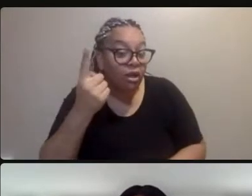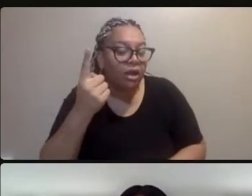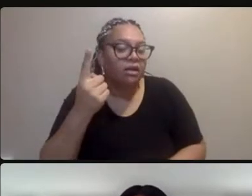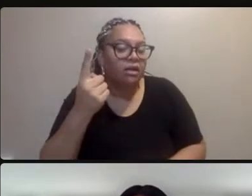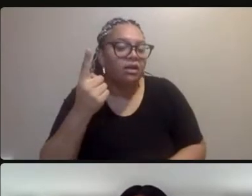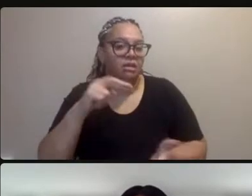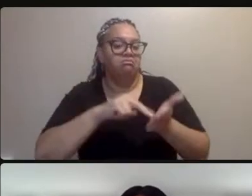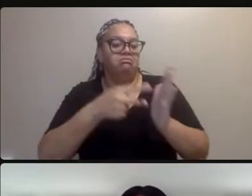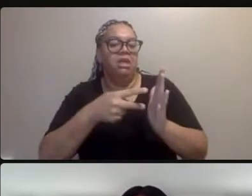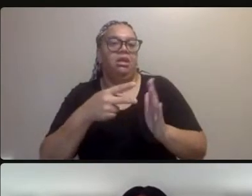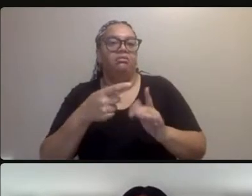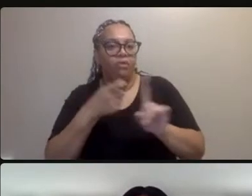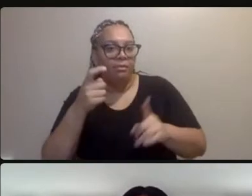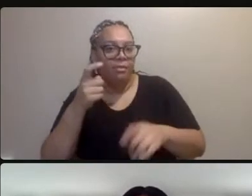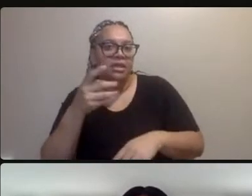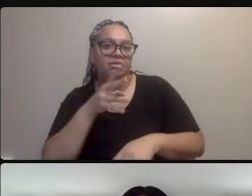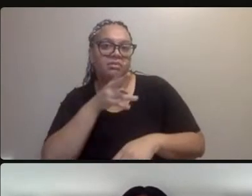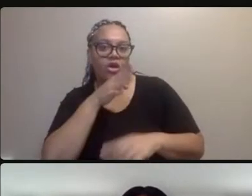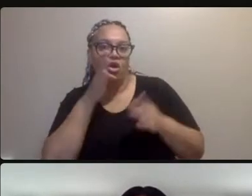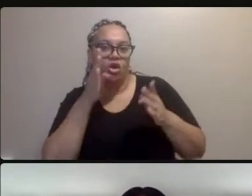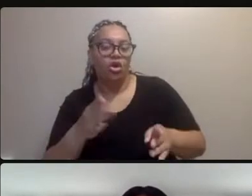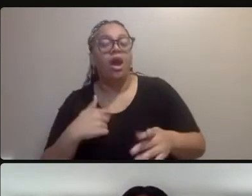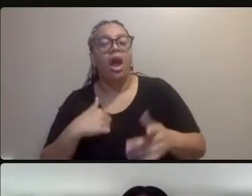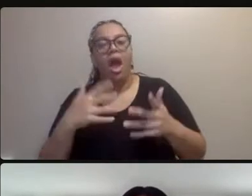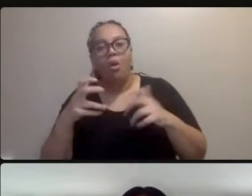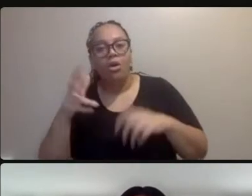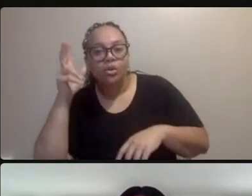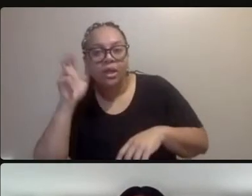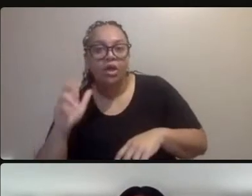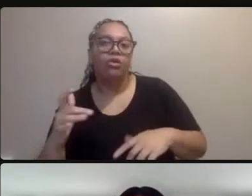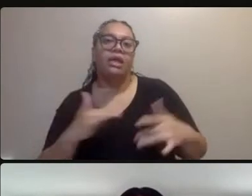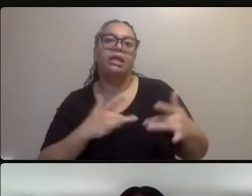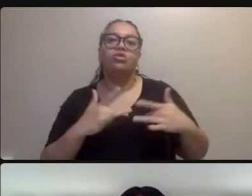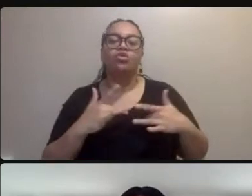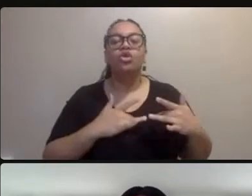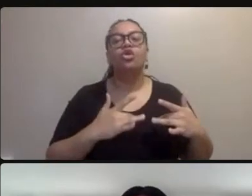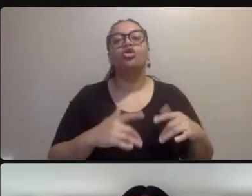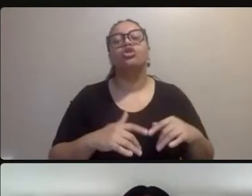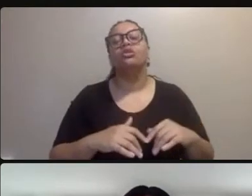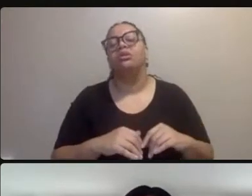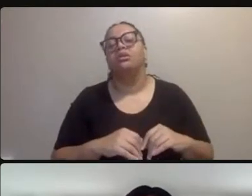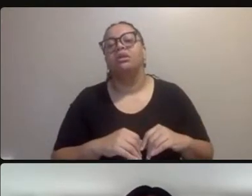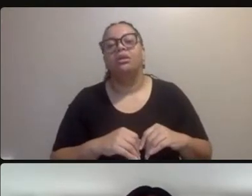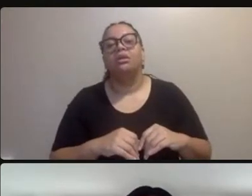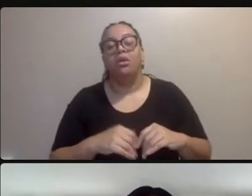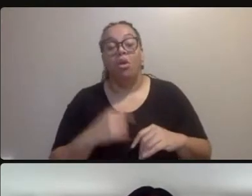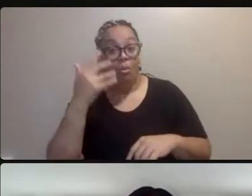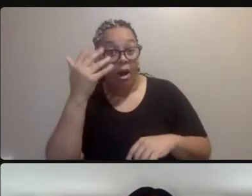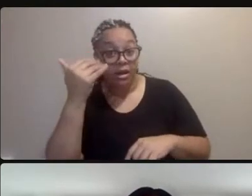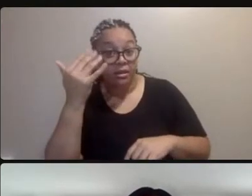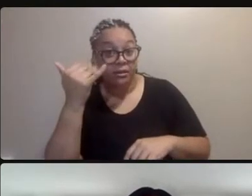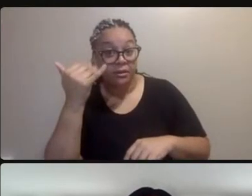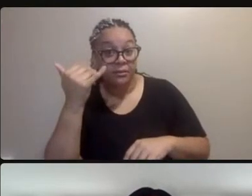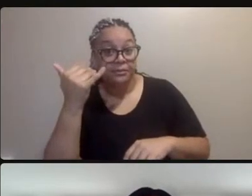THE SUPERINTENDENT. SO LISTENING WITH THE GOAL OF UNDERSTANDING INTENT OF